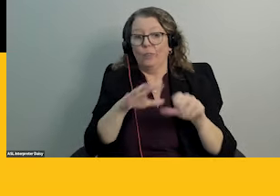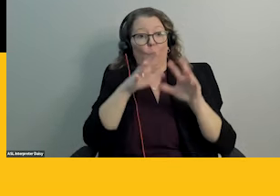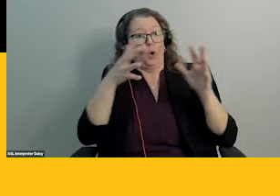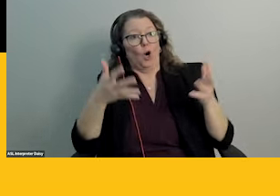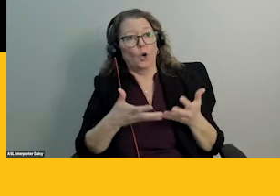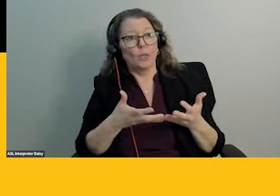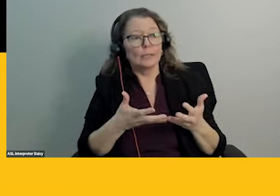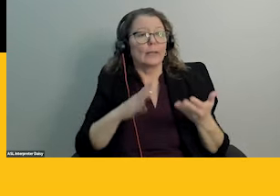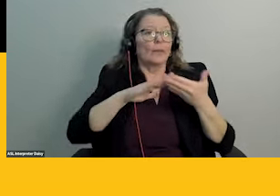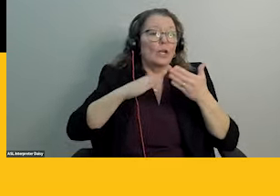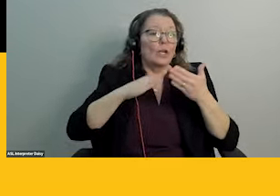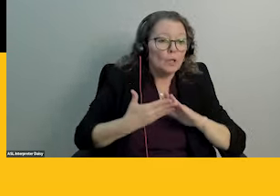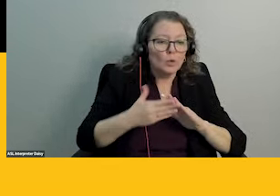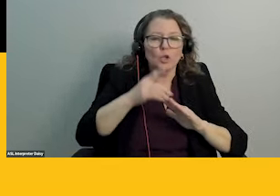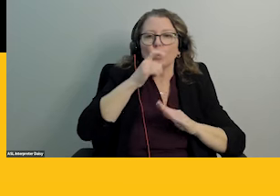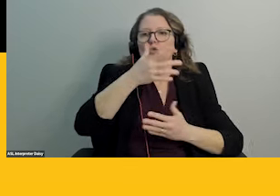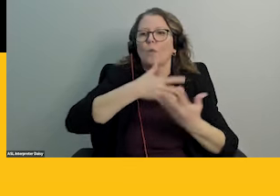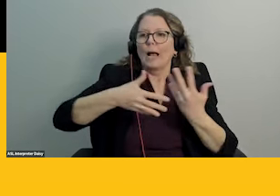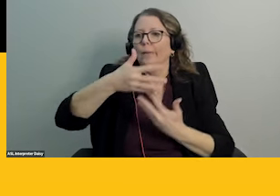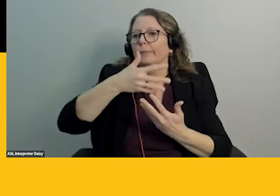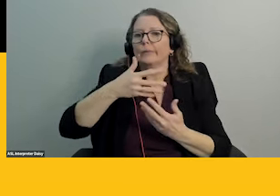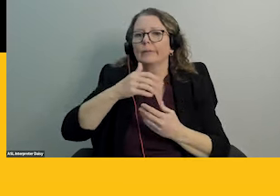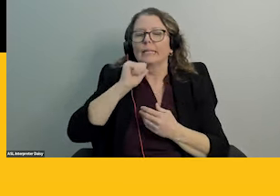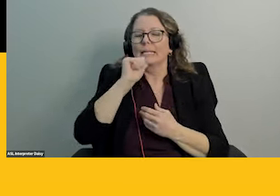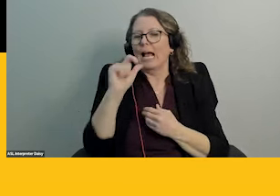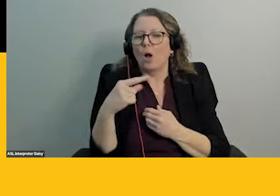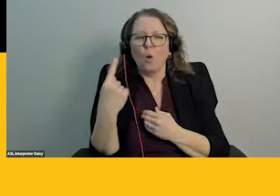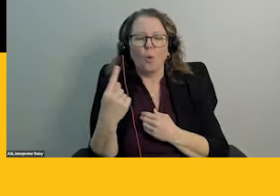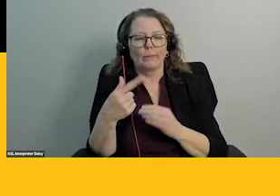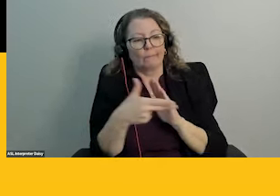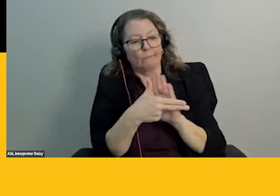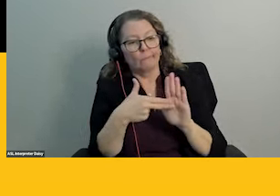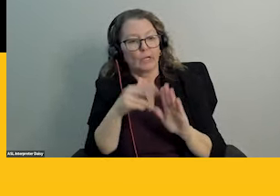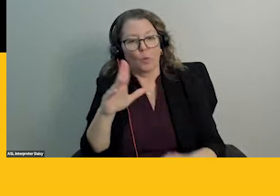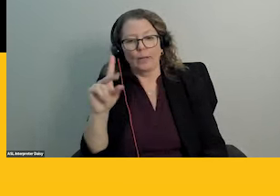and the community around you. And it's not just about a medical diagnosis, it's not just about